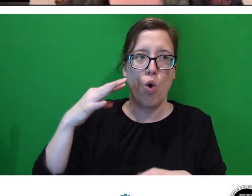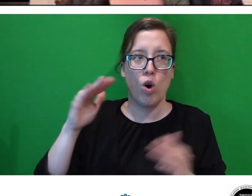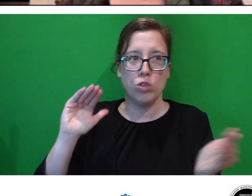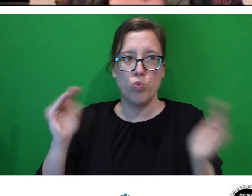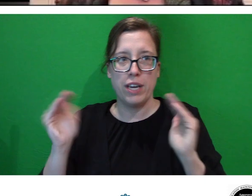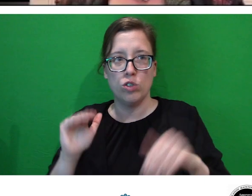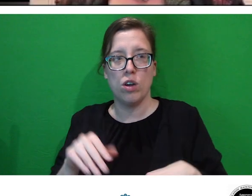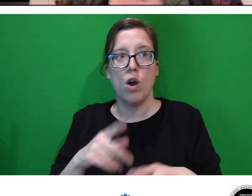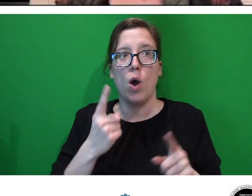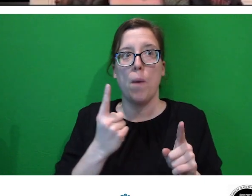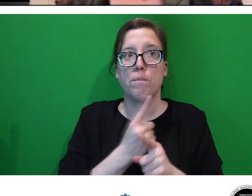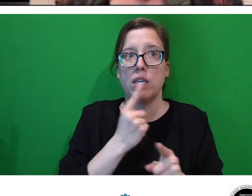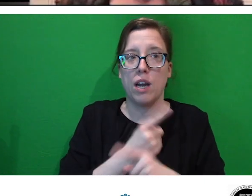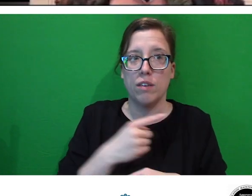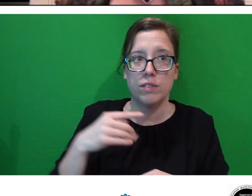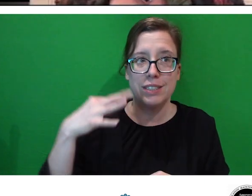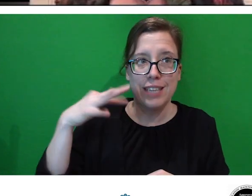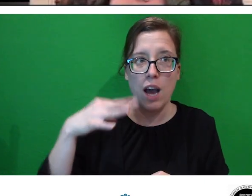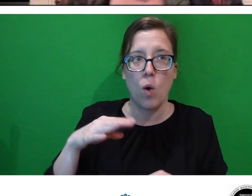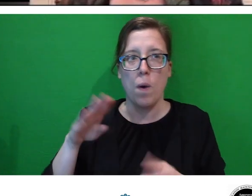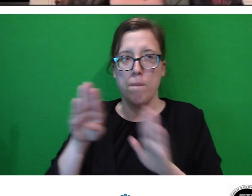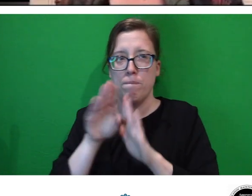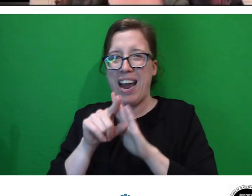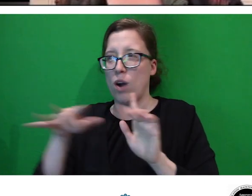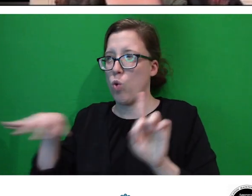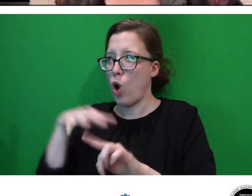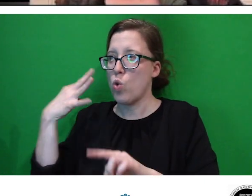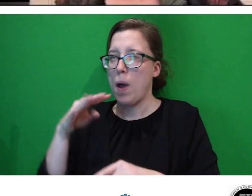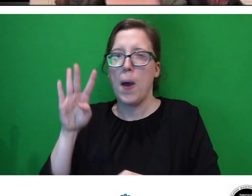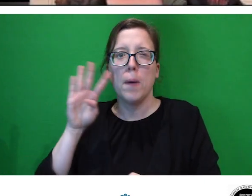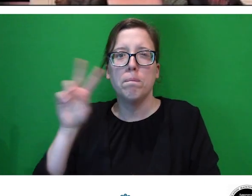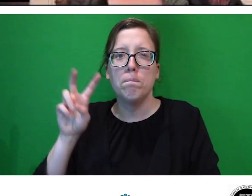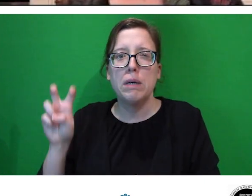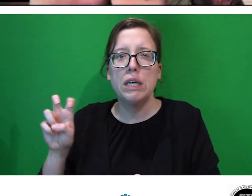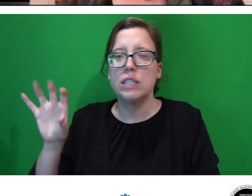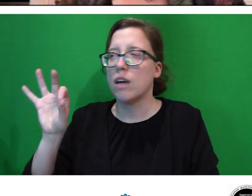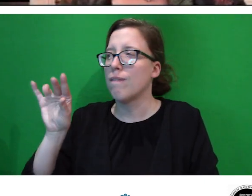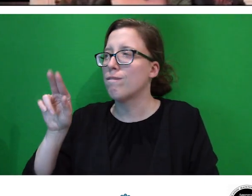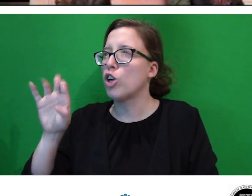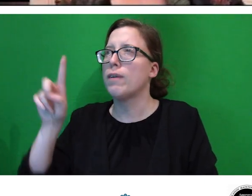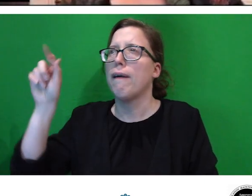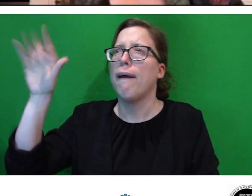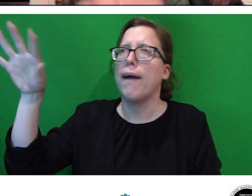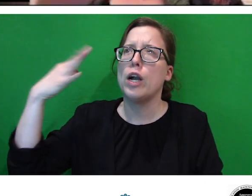How much glare? How much contrast? Auditory, sound-to-noise ratio. What's